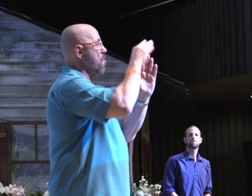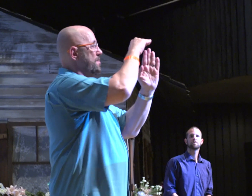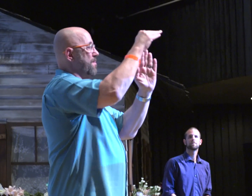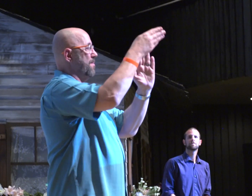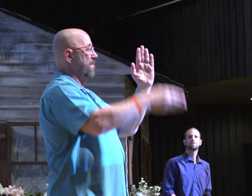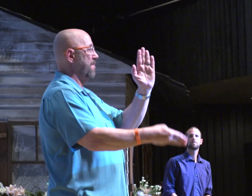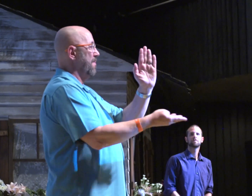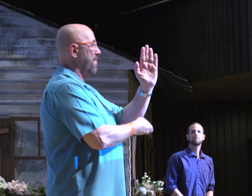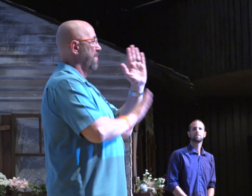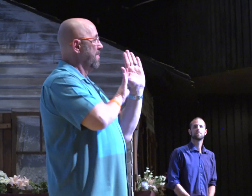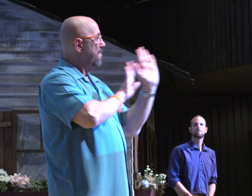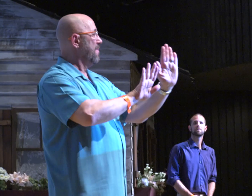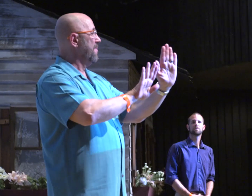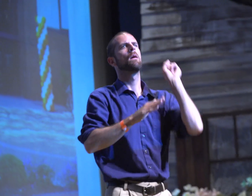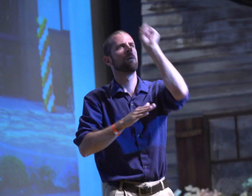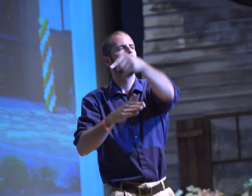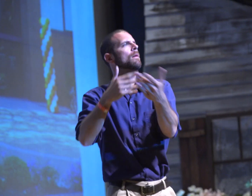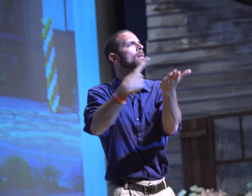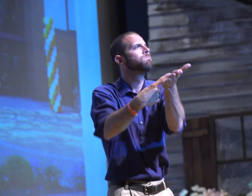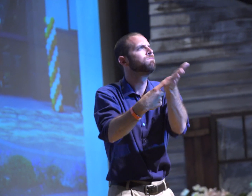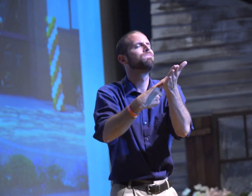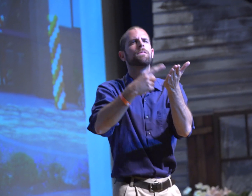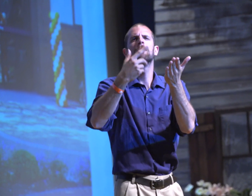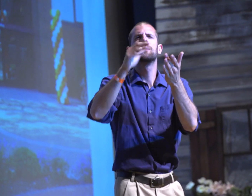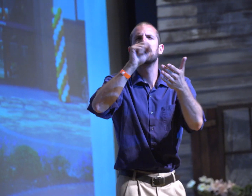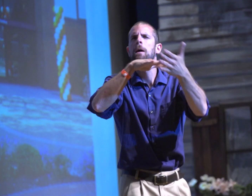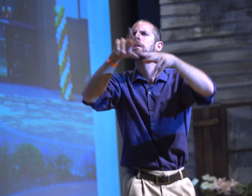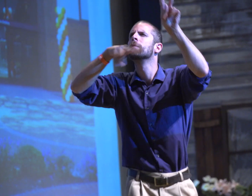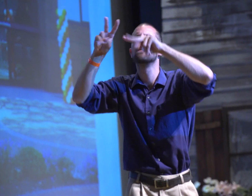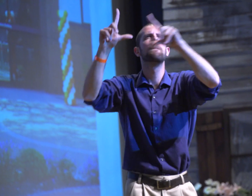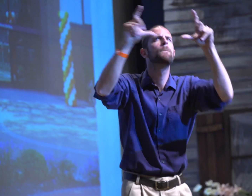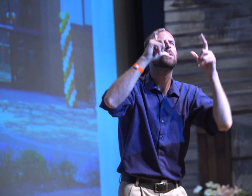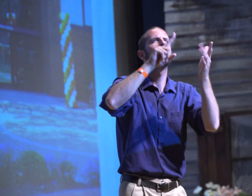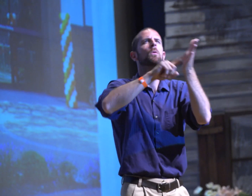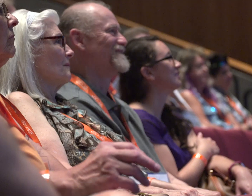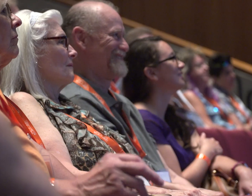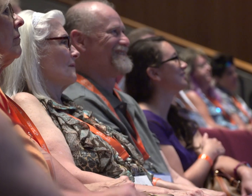It's rectangular and pushed up against... We went there and discussed this, looked around, took pictures, really researched...